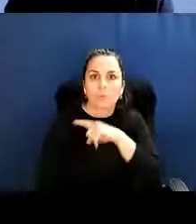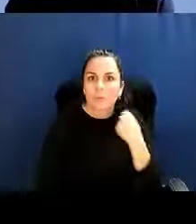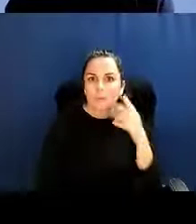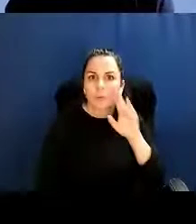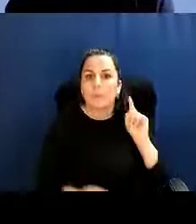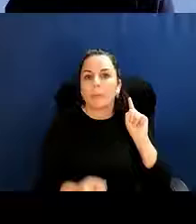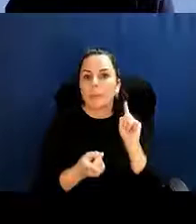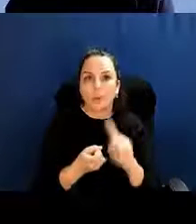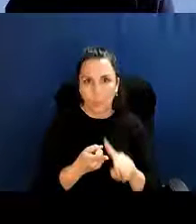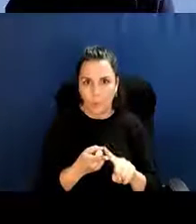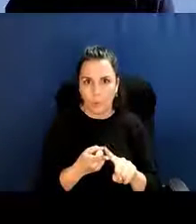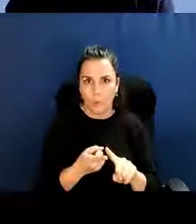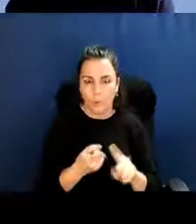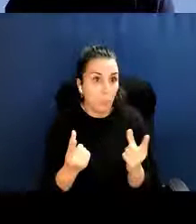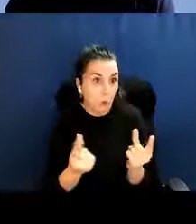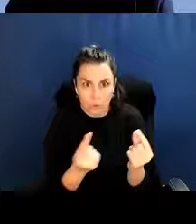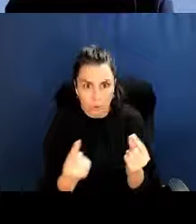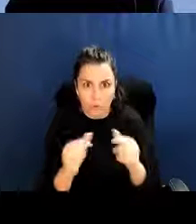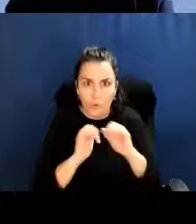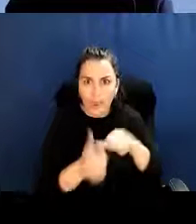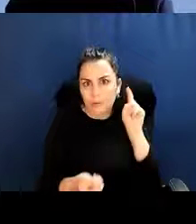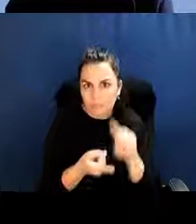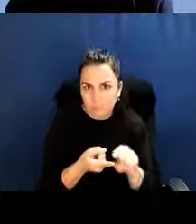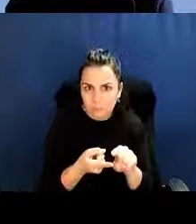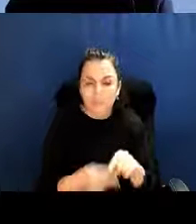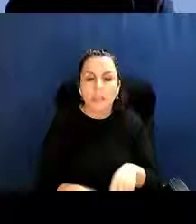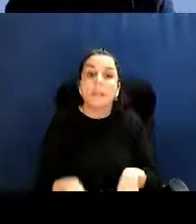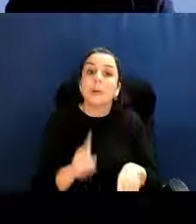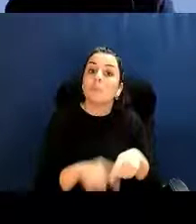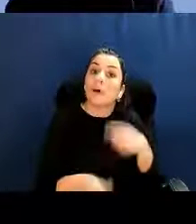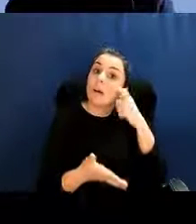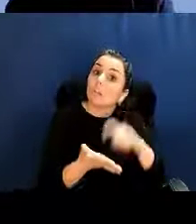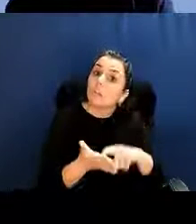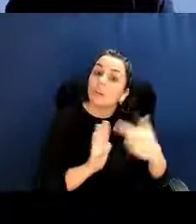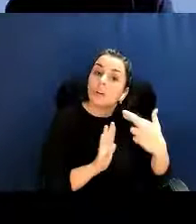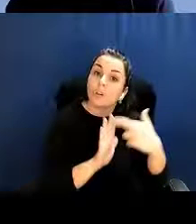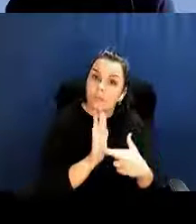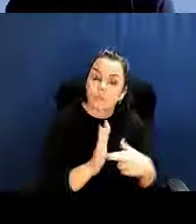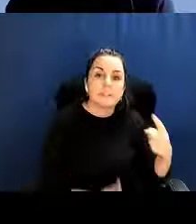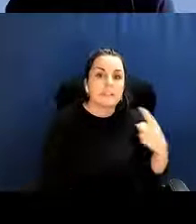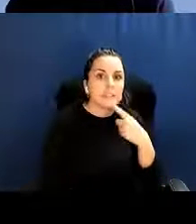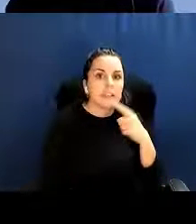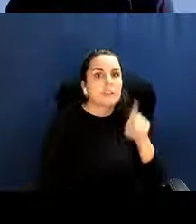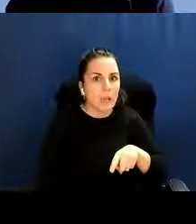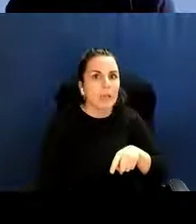Now note that the regulations require that risks be minimized and reasonable, not eliminated.